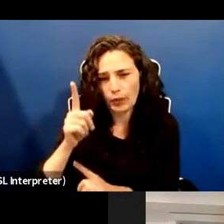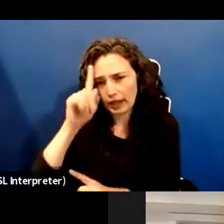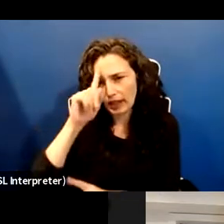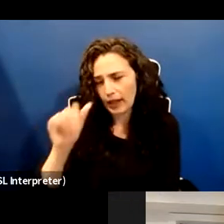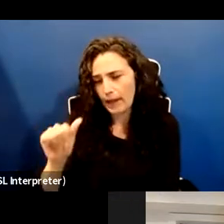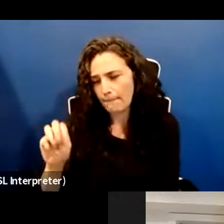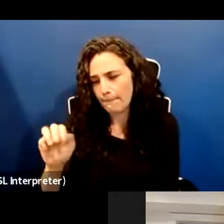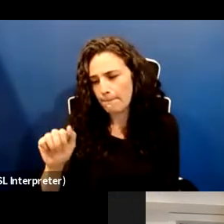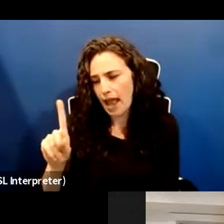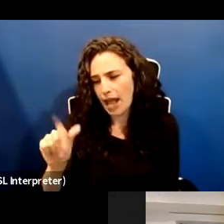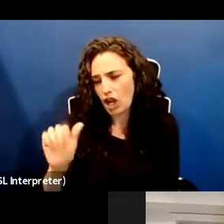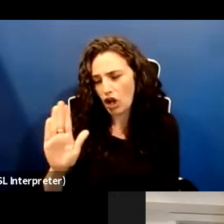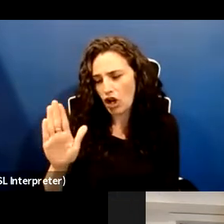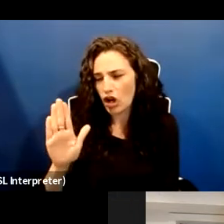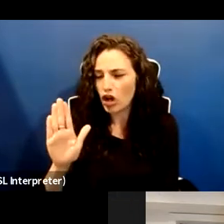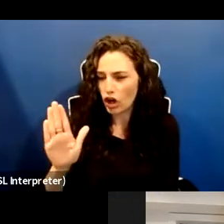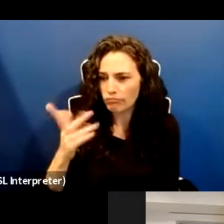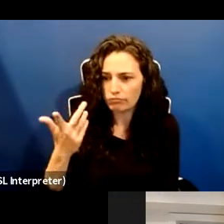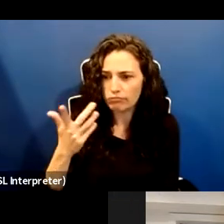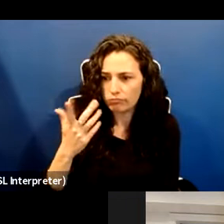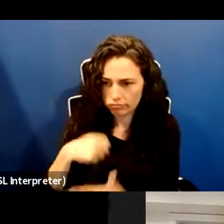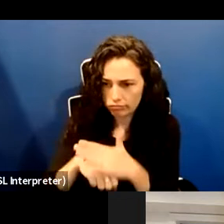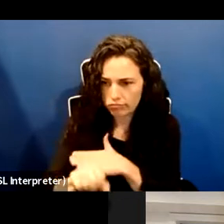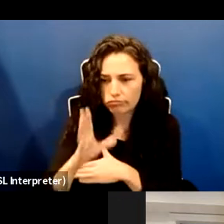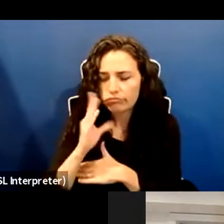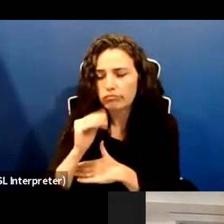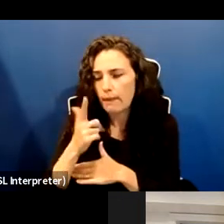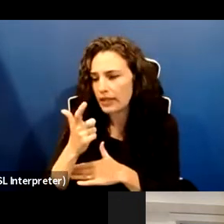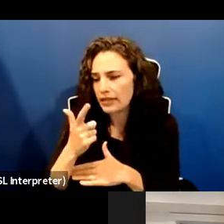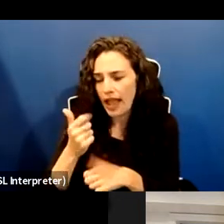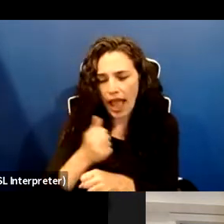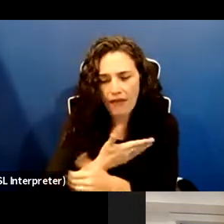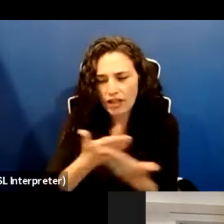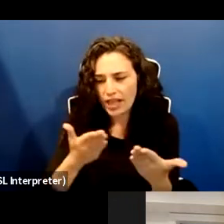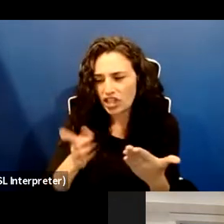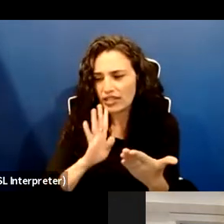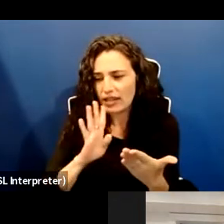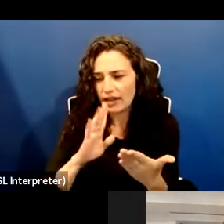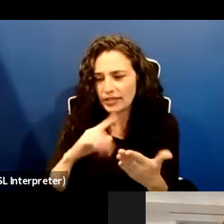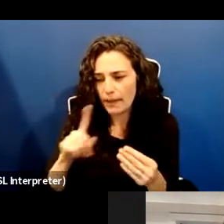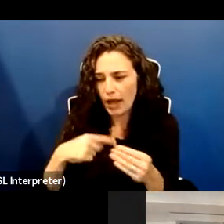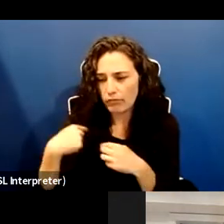Because it really manifested everything she had spoken about, throughout the show.